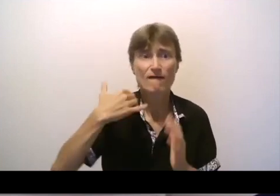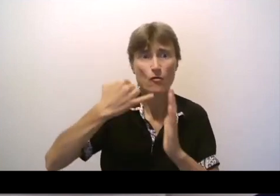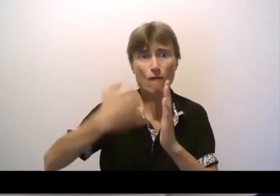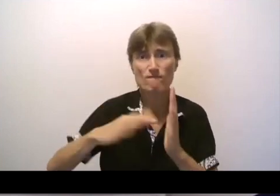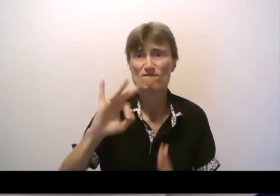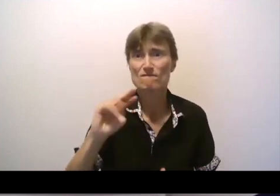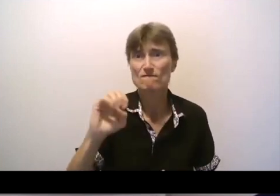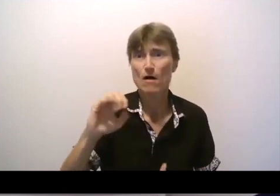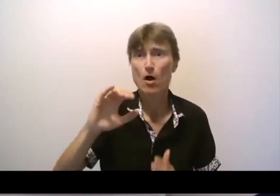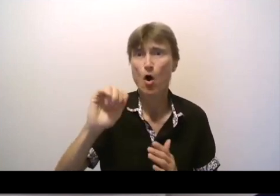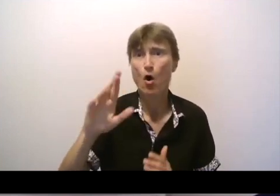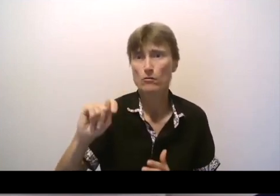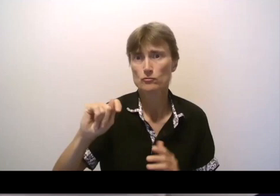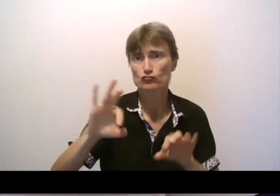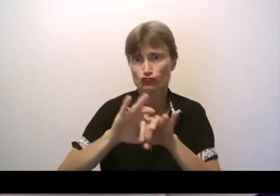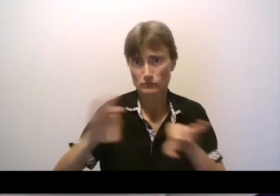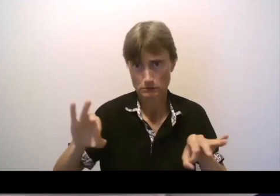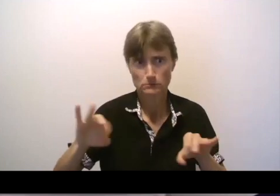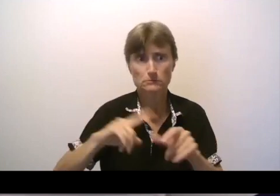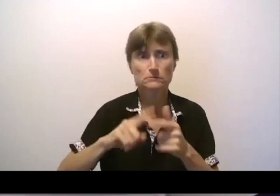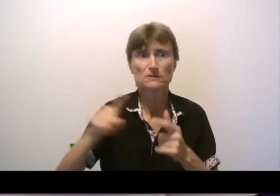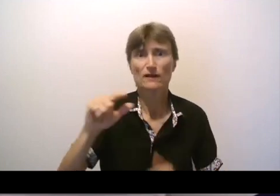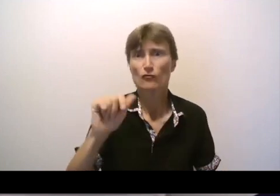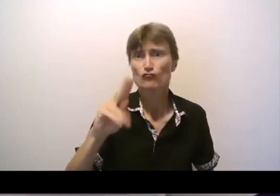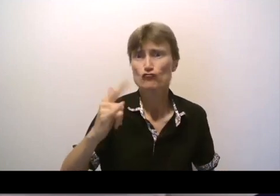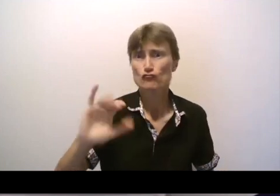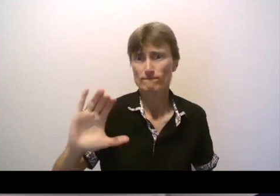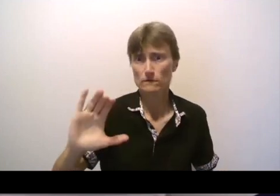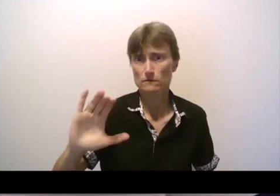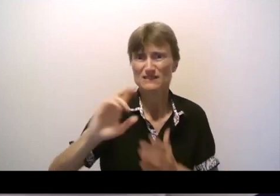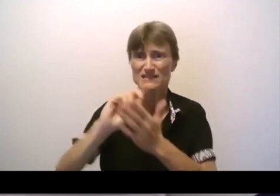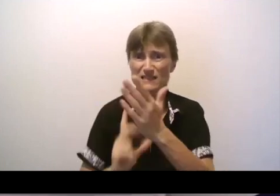graphic design certification from canadore college with an extensive